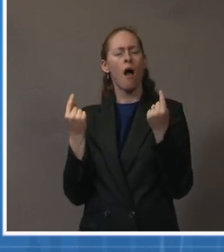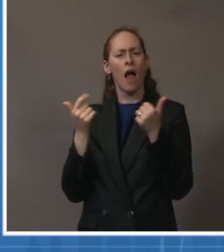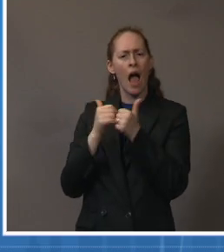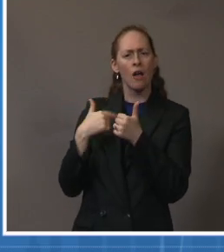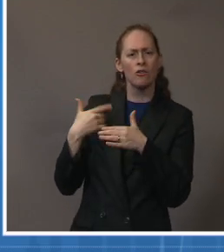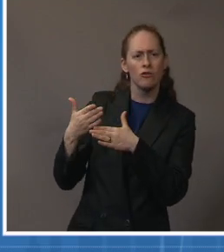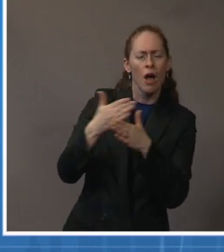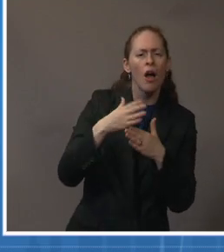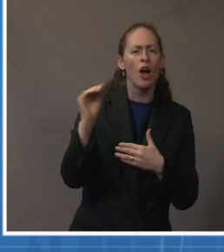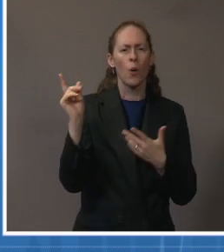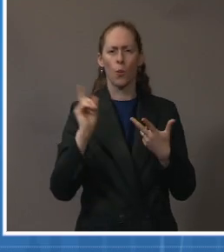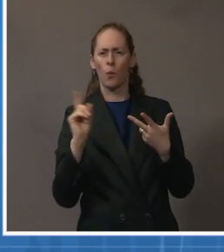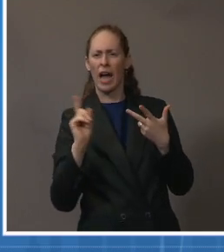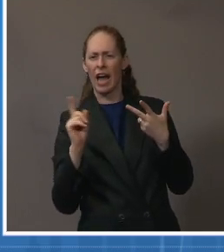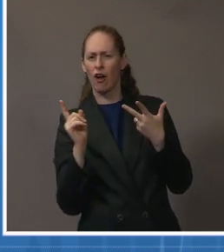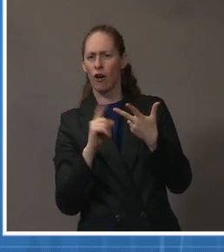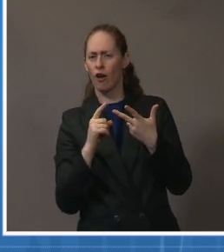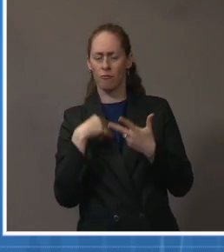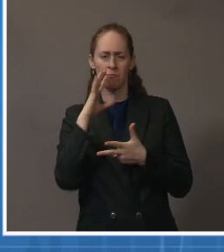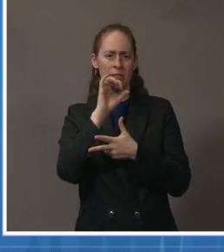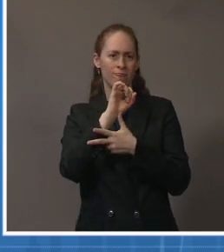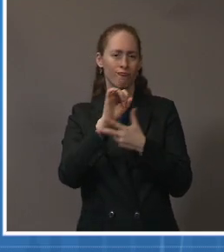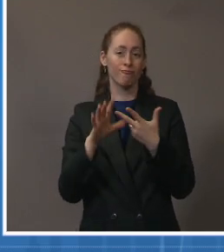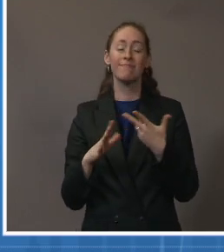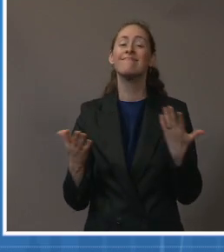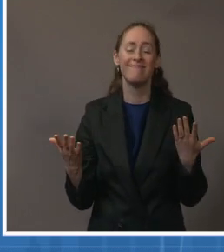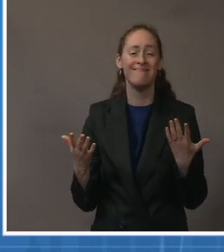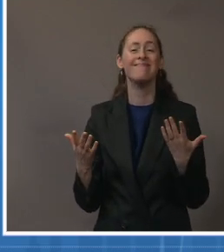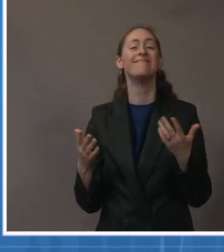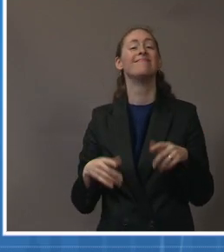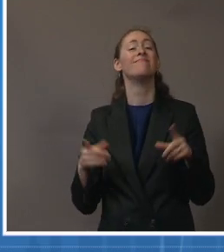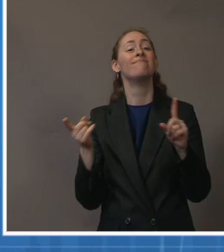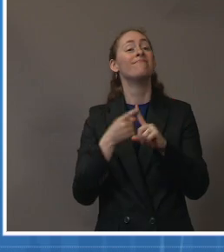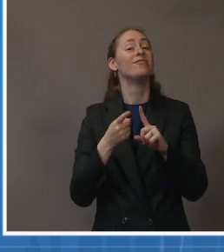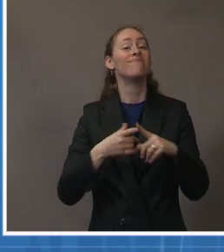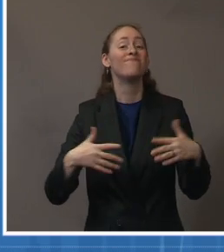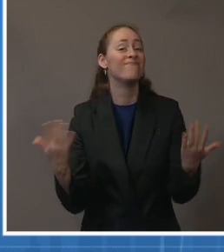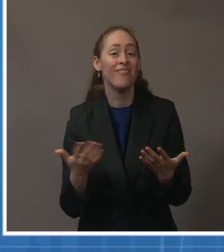First, our goal in sharing our vaccines is in service of ending the pandemic globally.